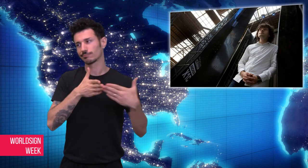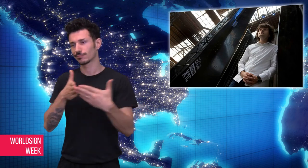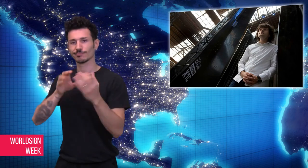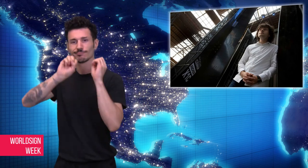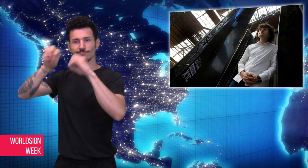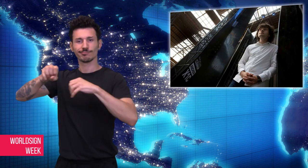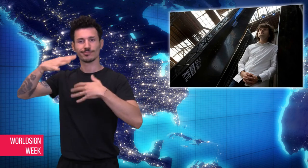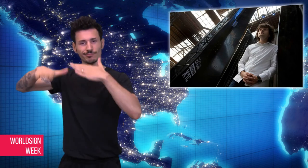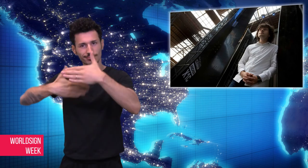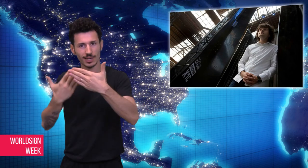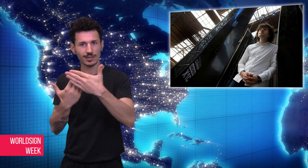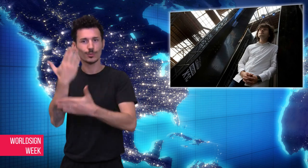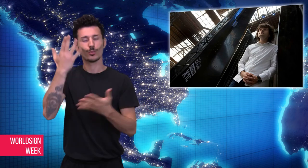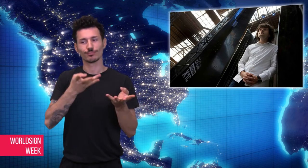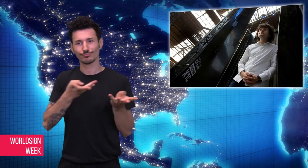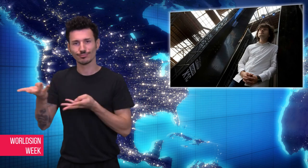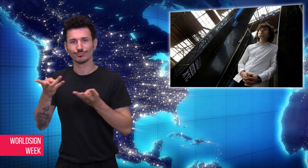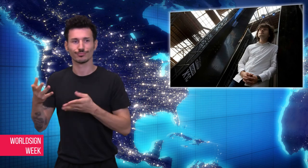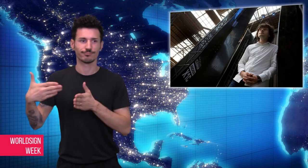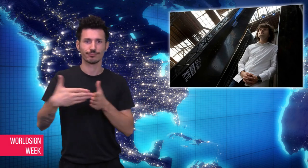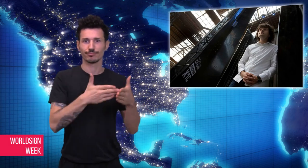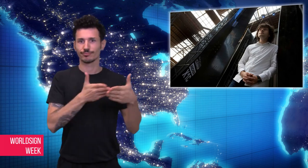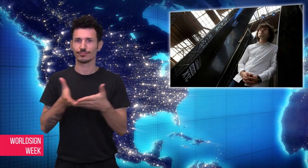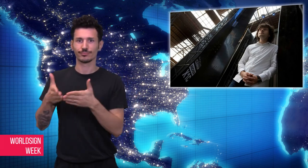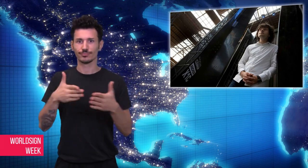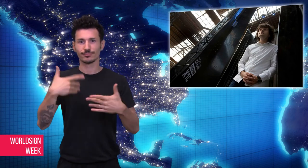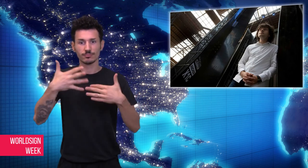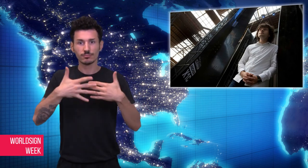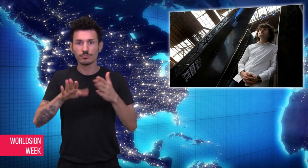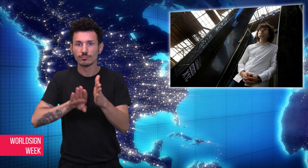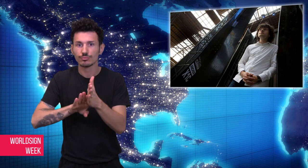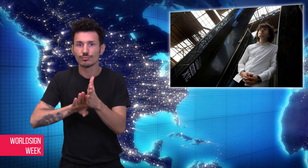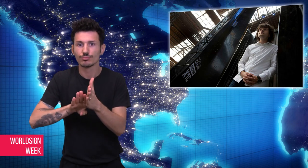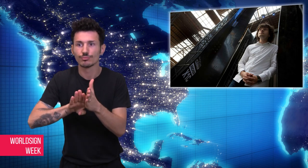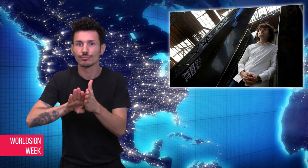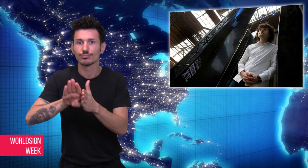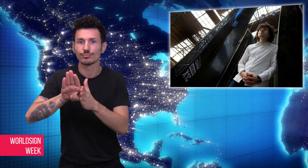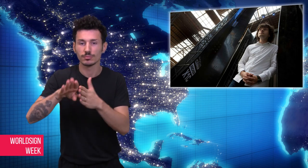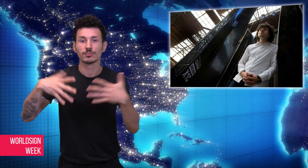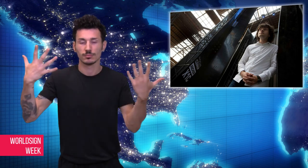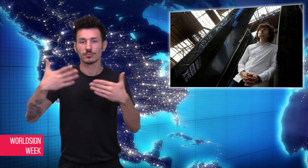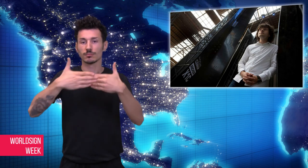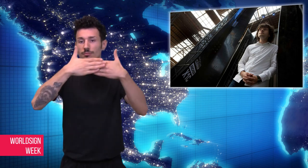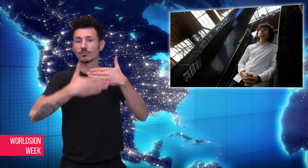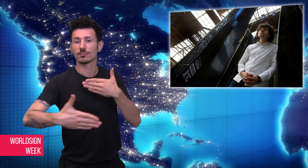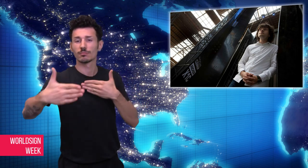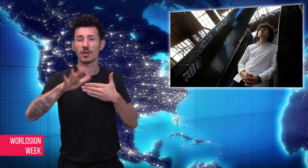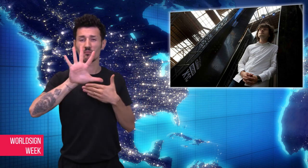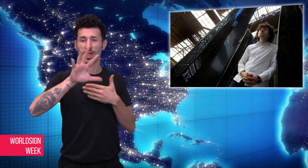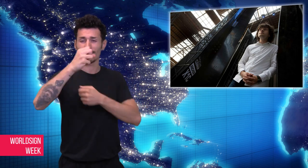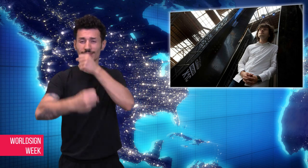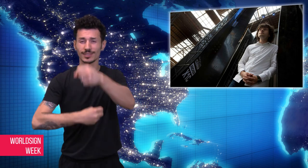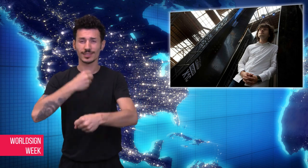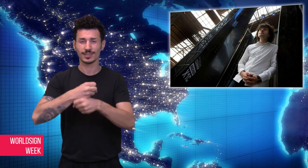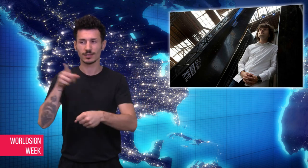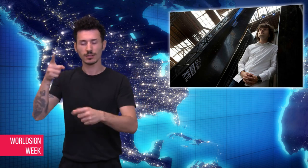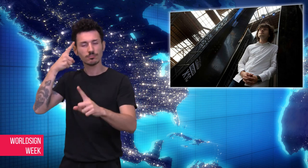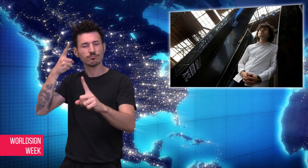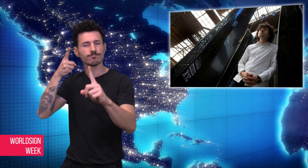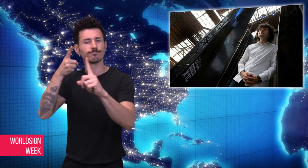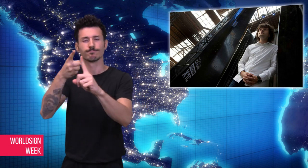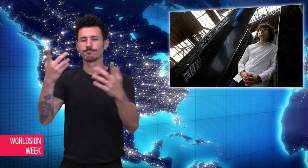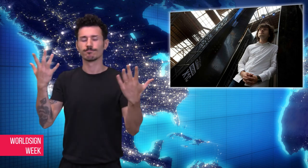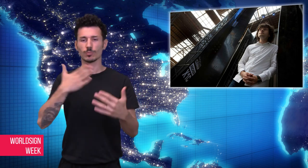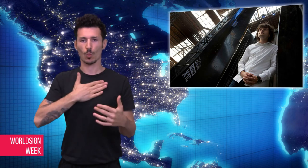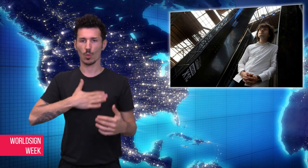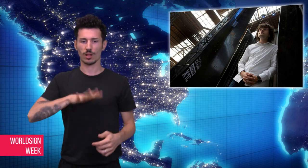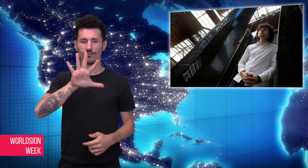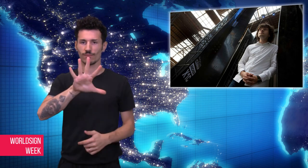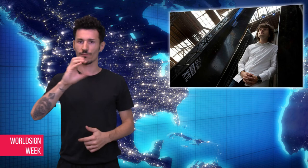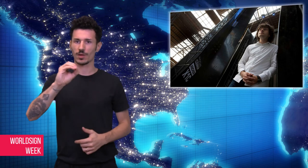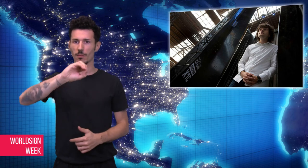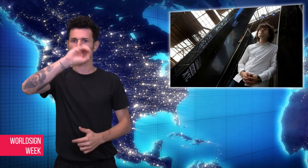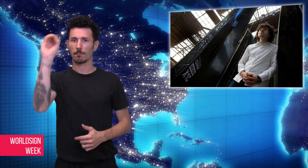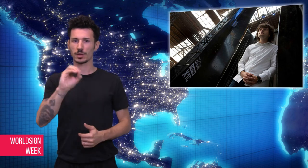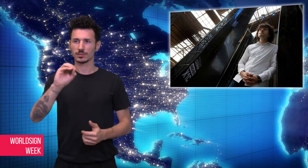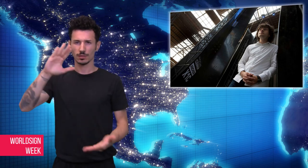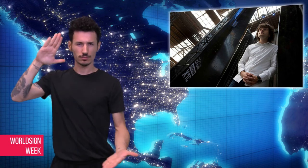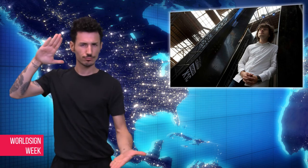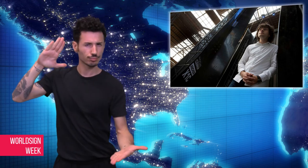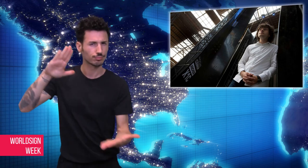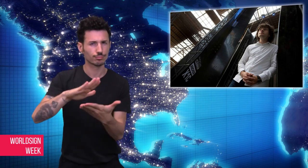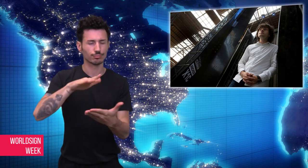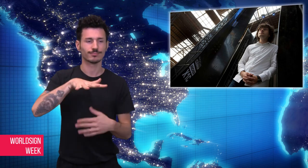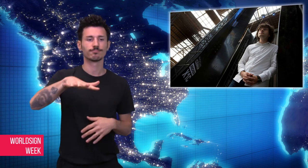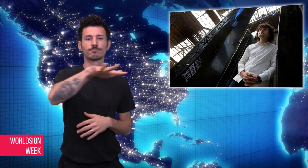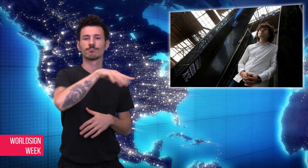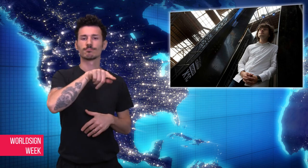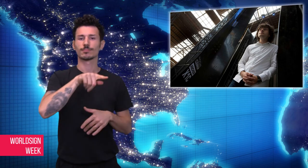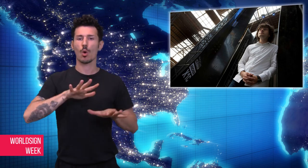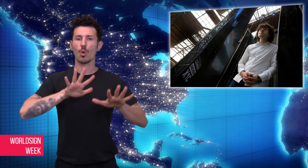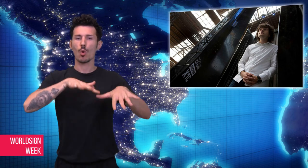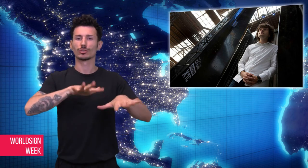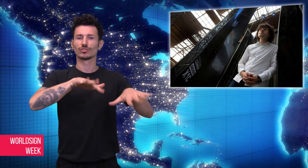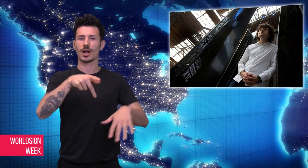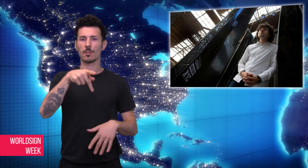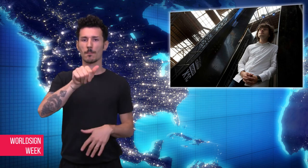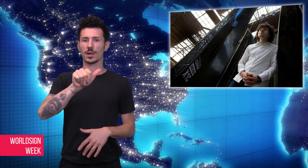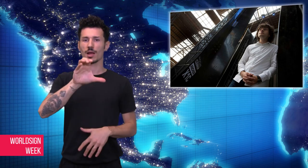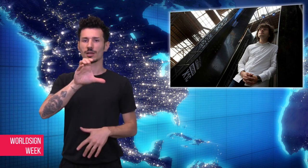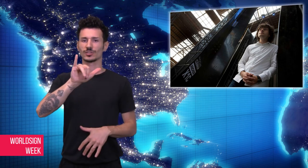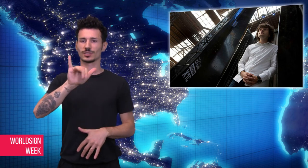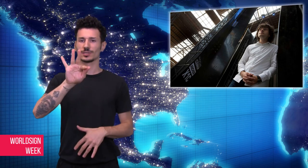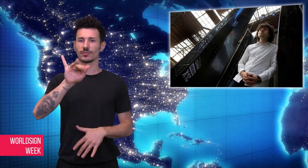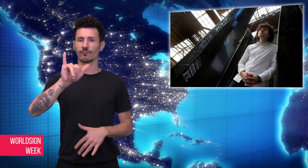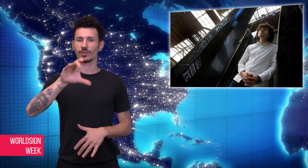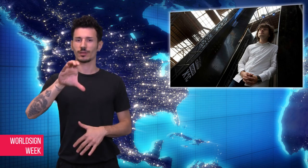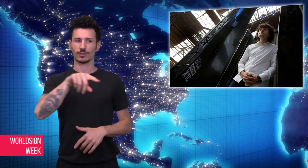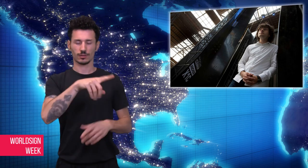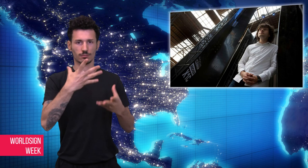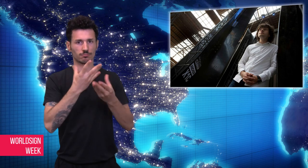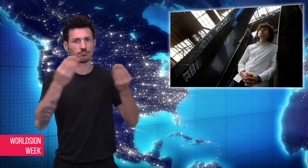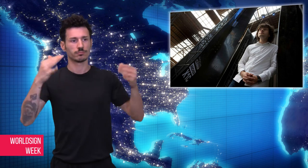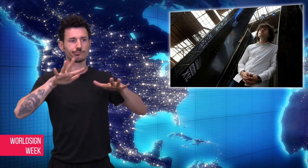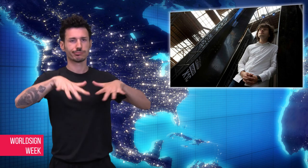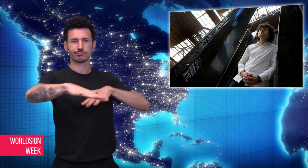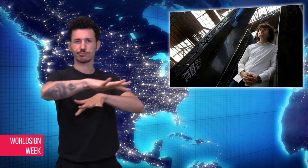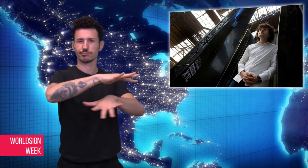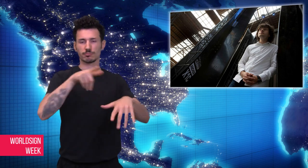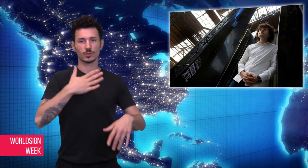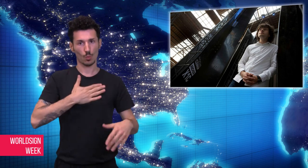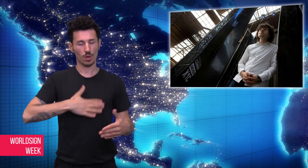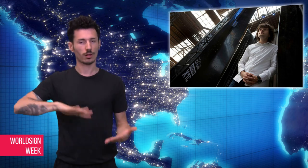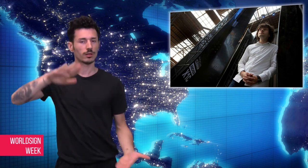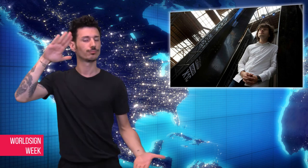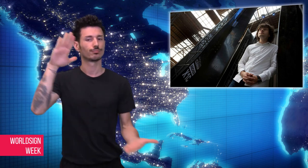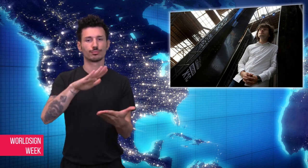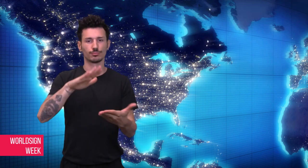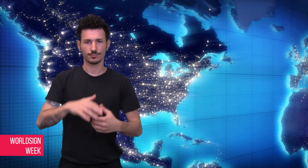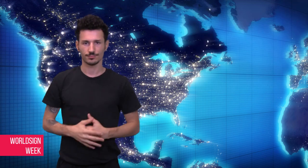within the next five years.